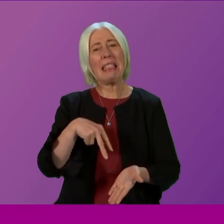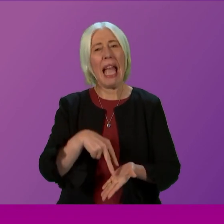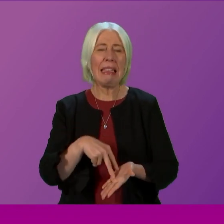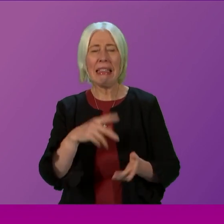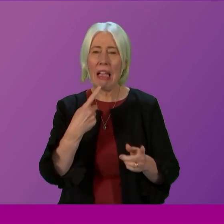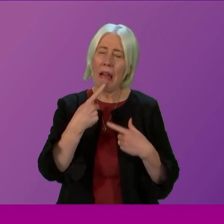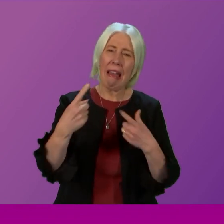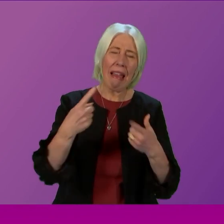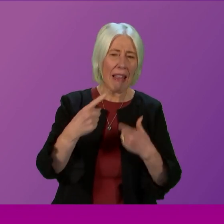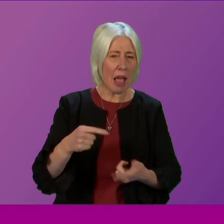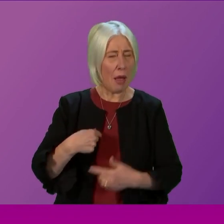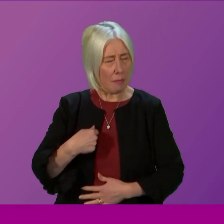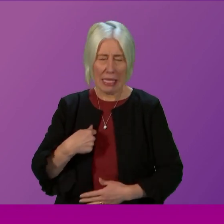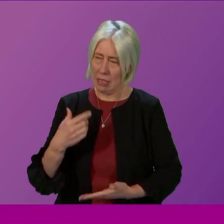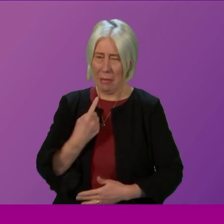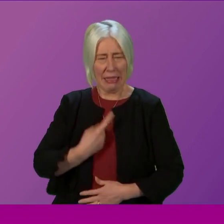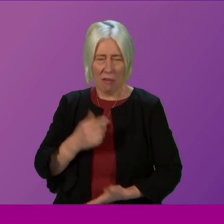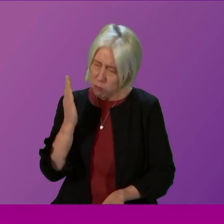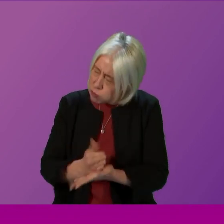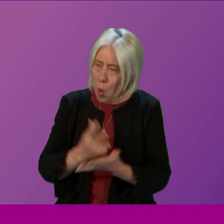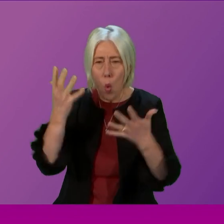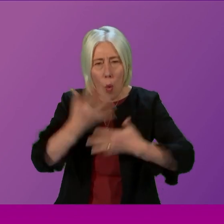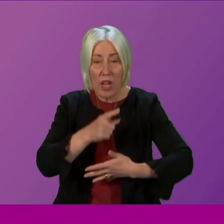I am deeply worried that one of the biggest councils in Scotland